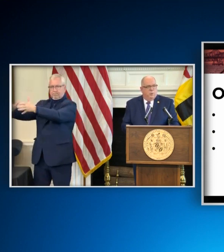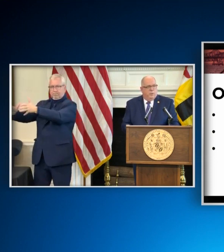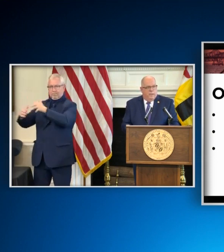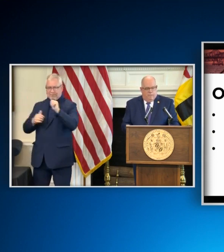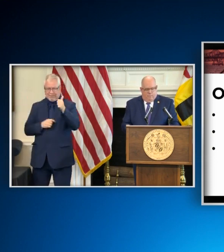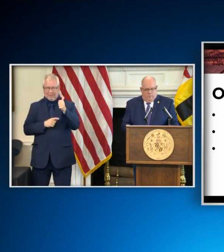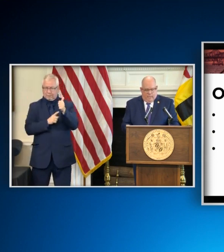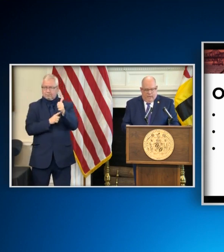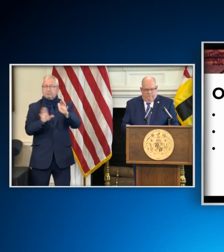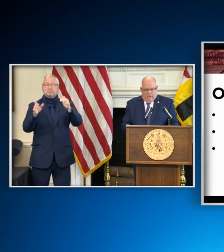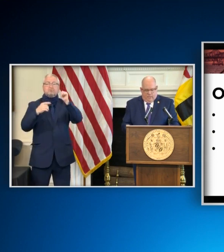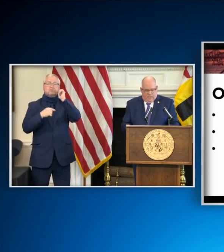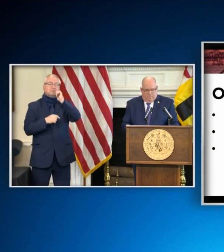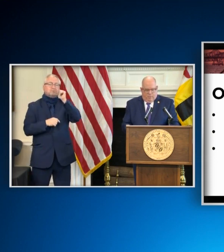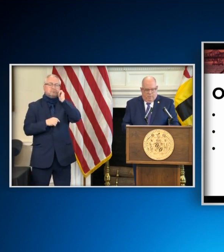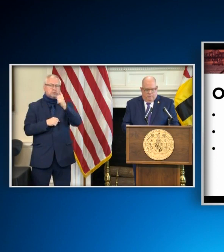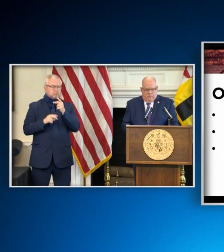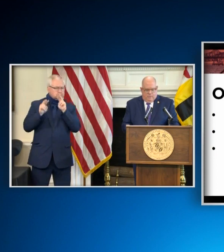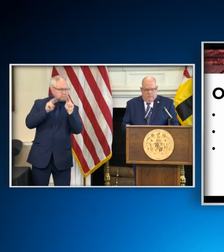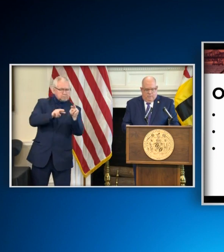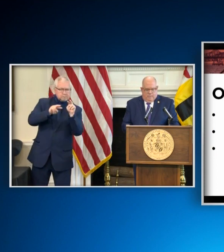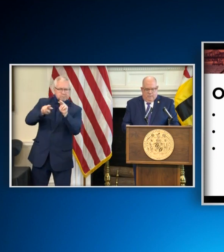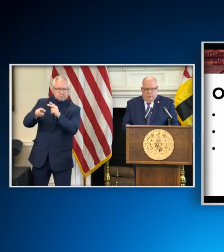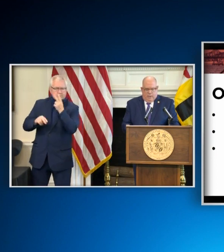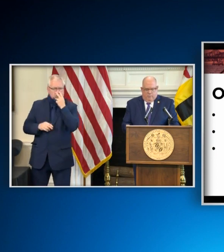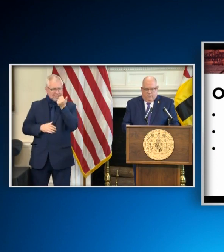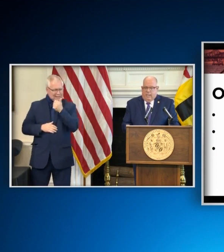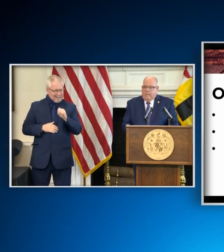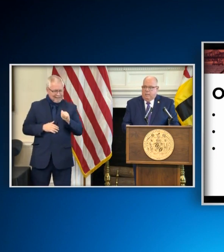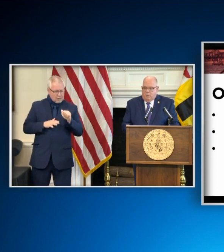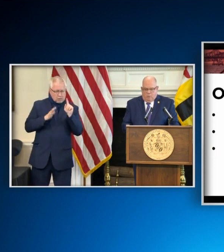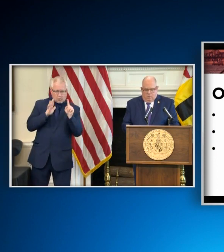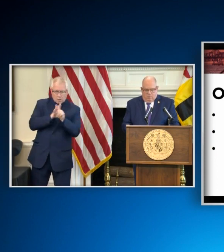NO MORE THAN 10 INDIVIDUALS IN A GROUP.